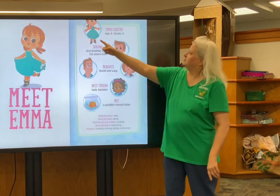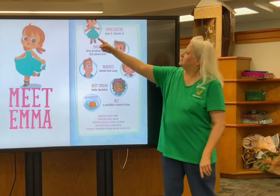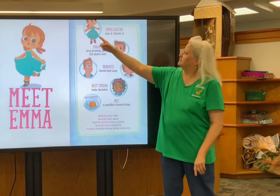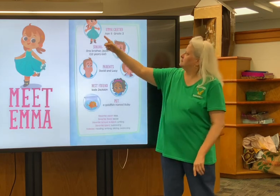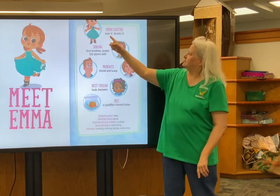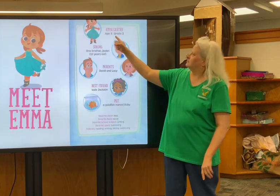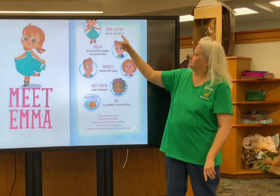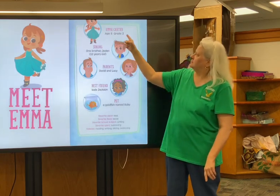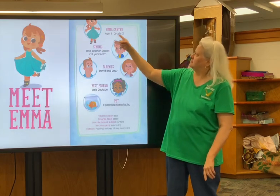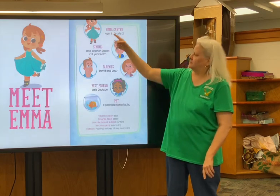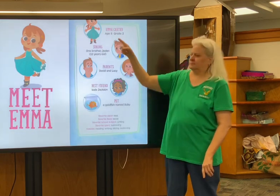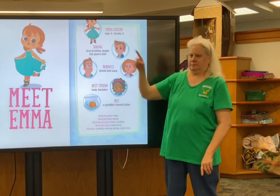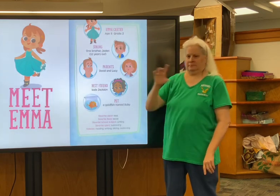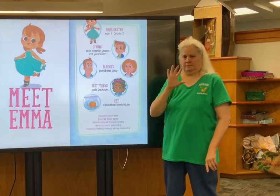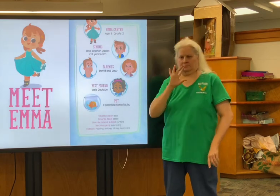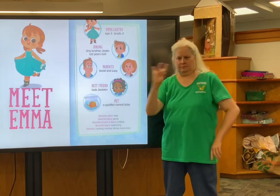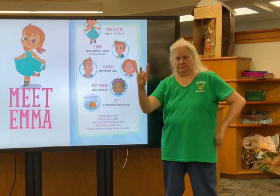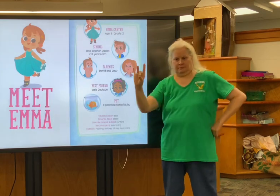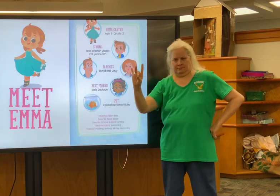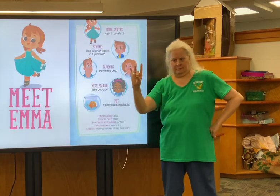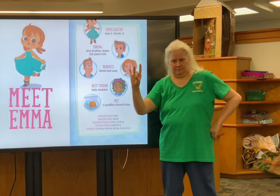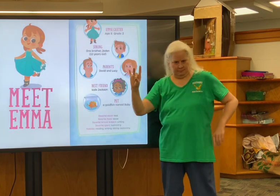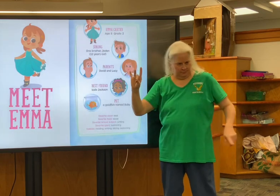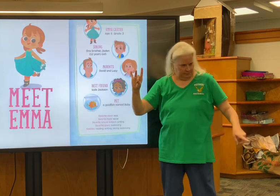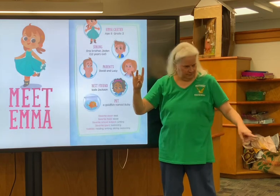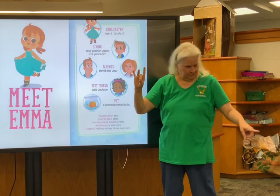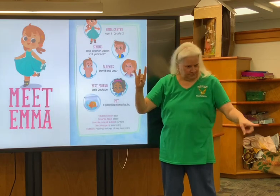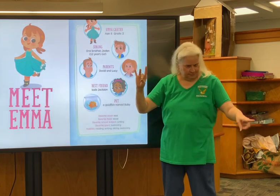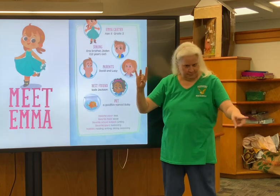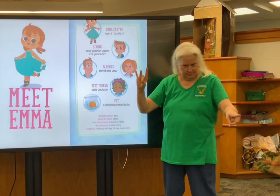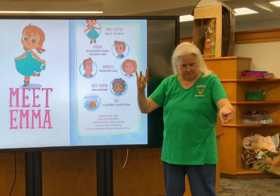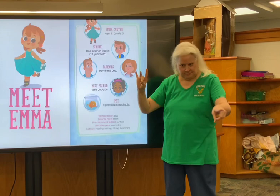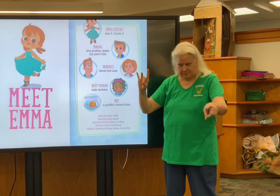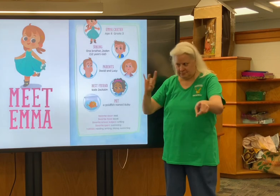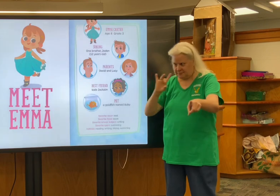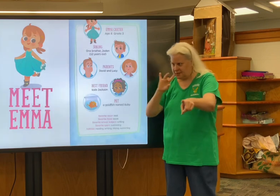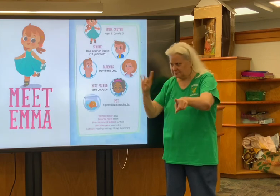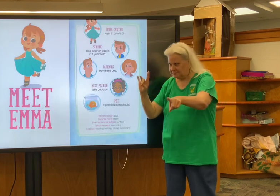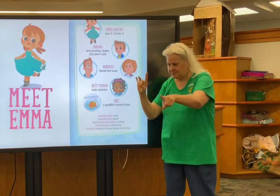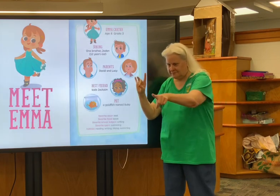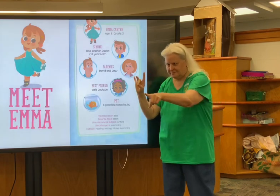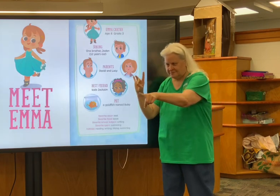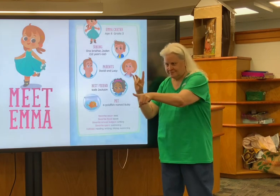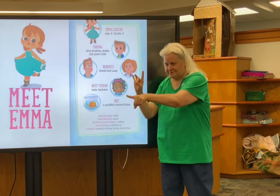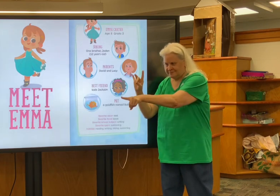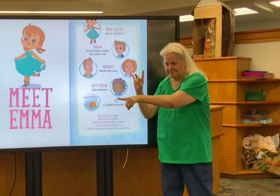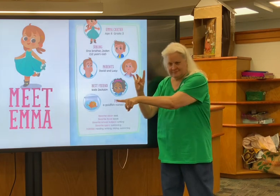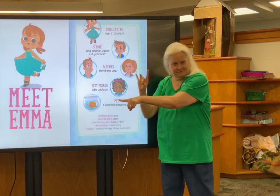There she is up there. She is eight years old. Are any of you eight years old?